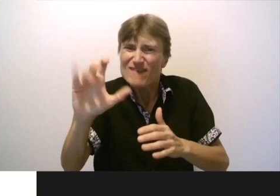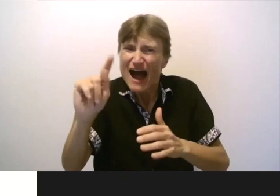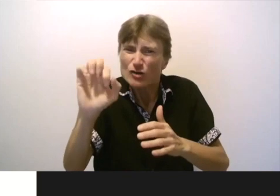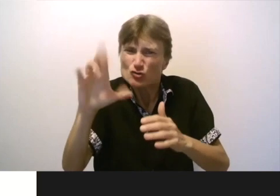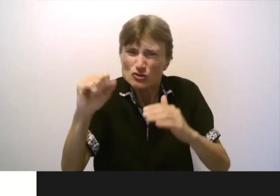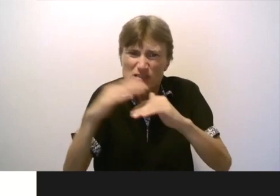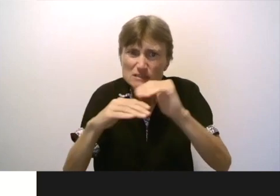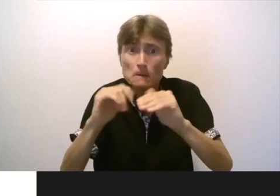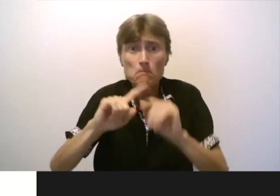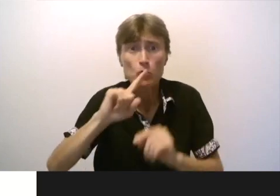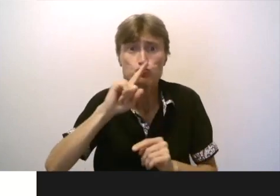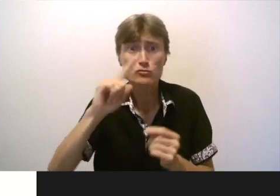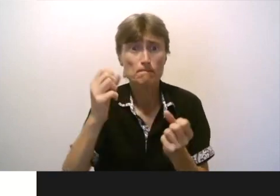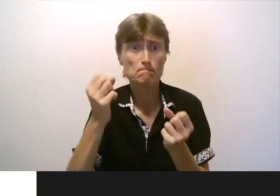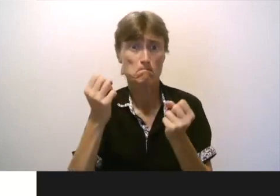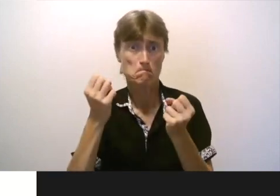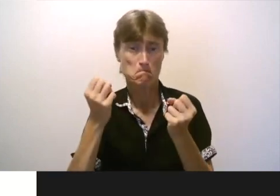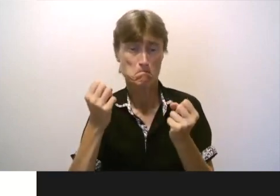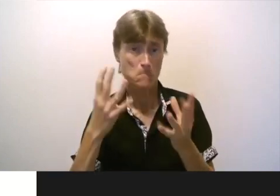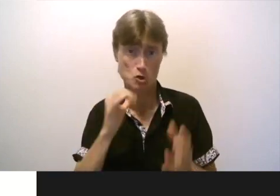of what a basic income is again going back to those